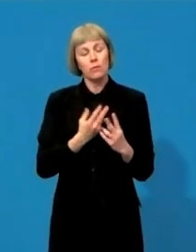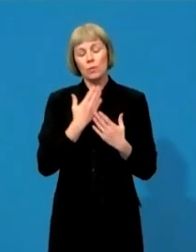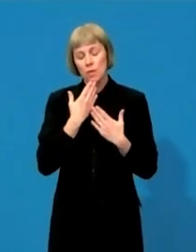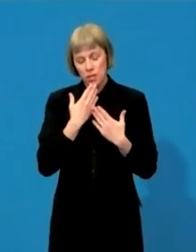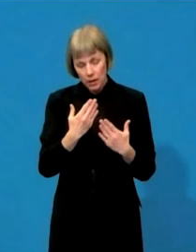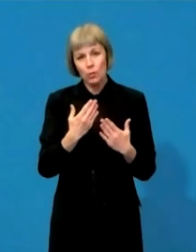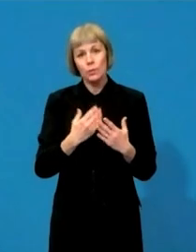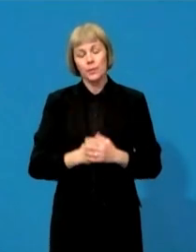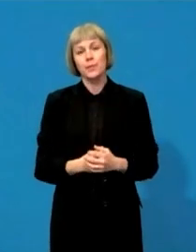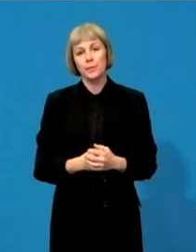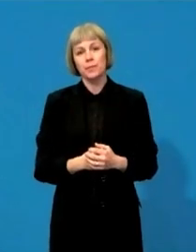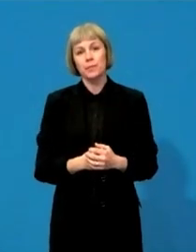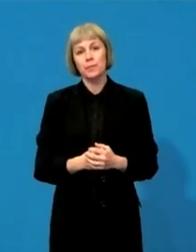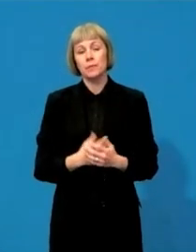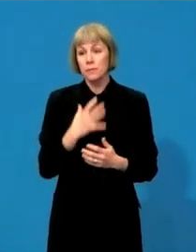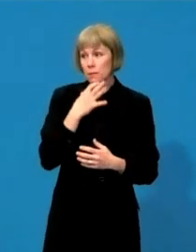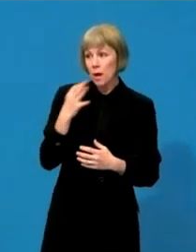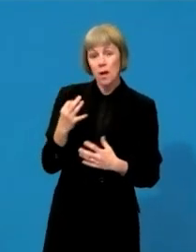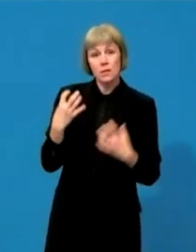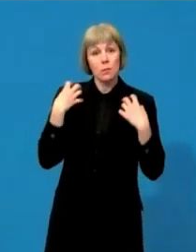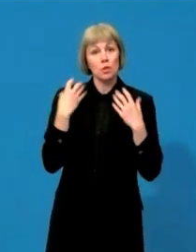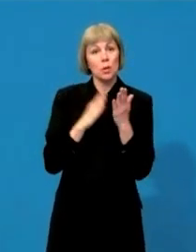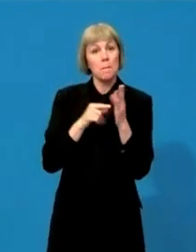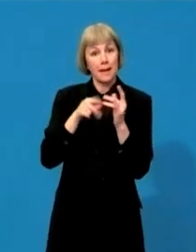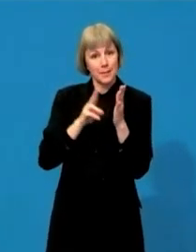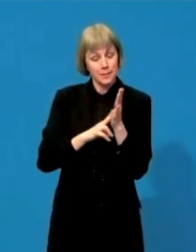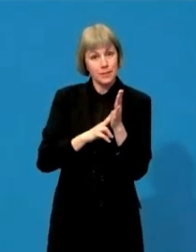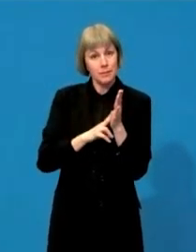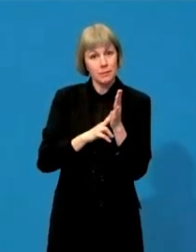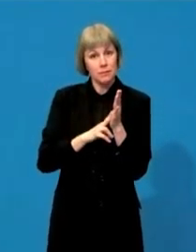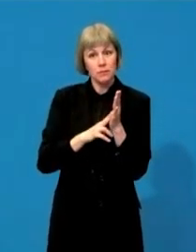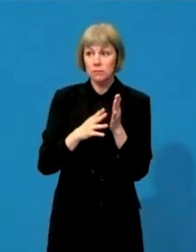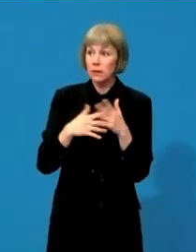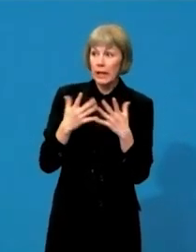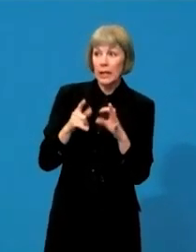I will ask Commissioner Mason first whether she has any questions that she would like to